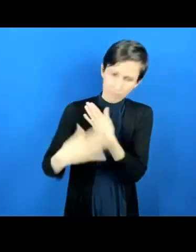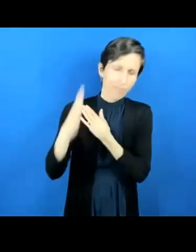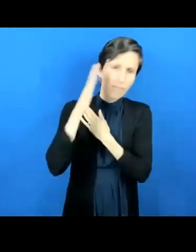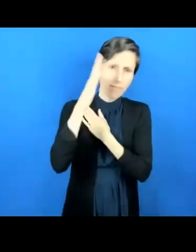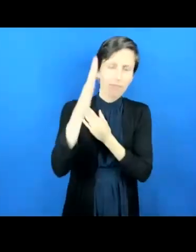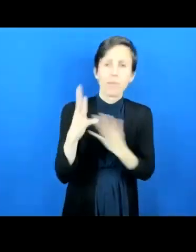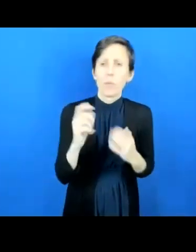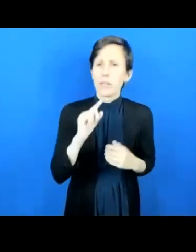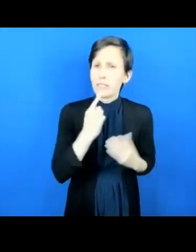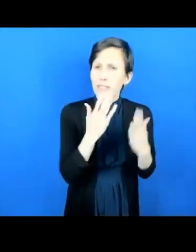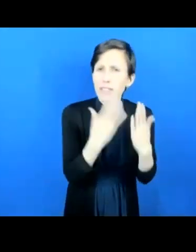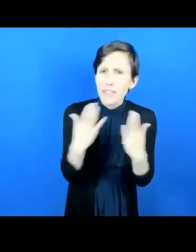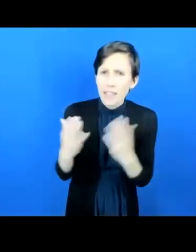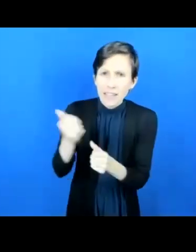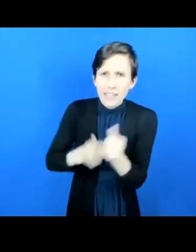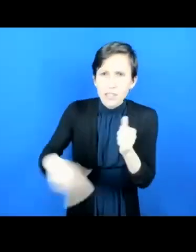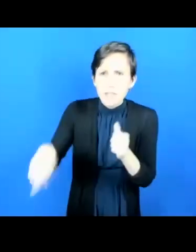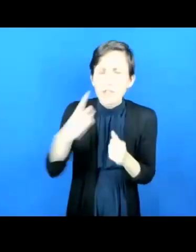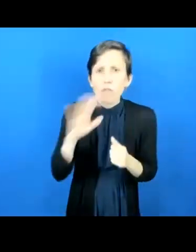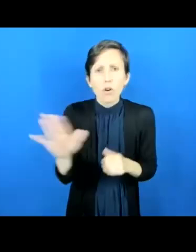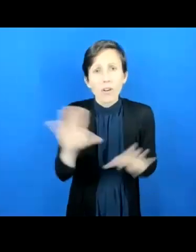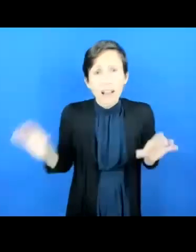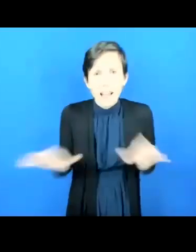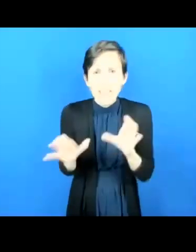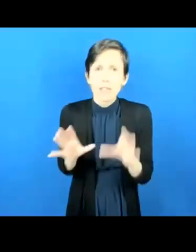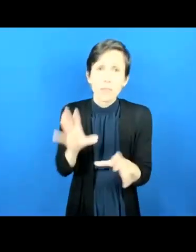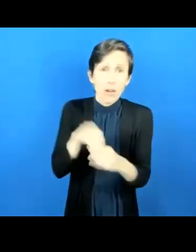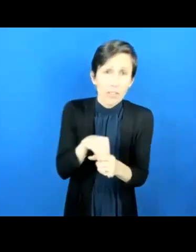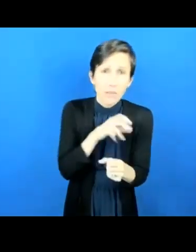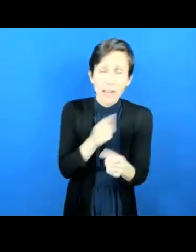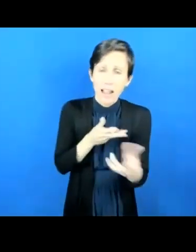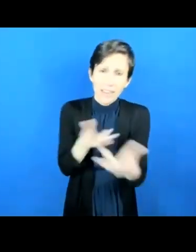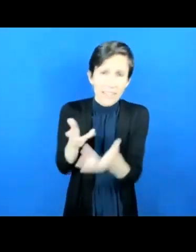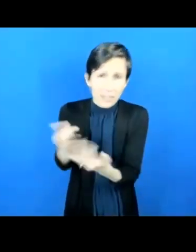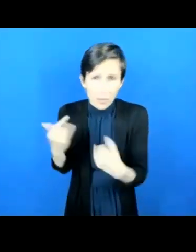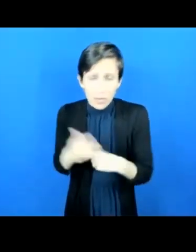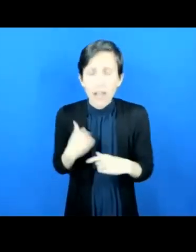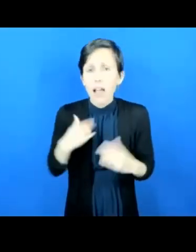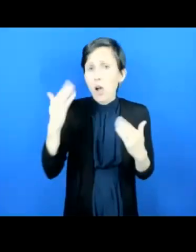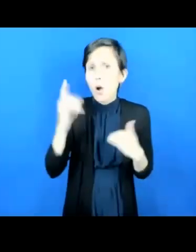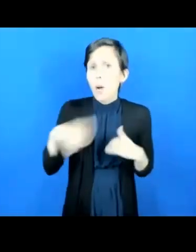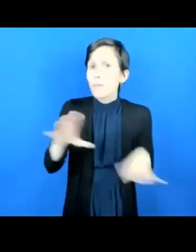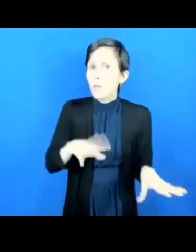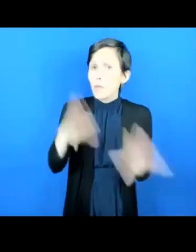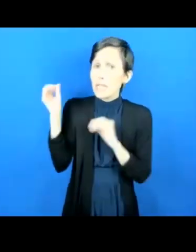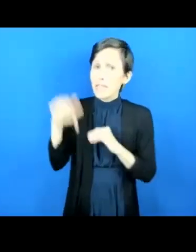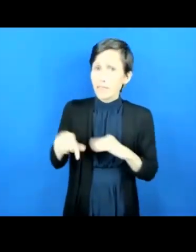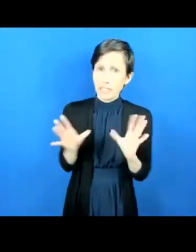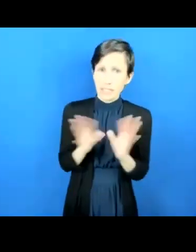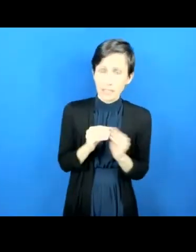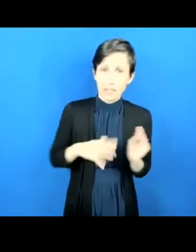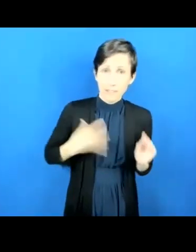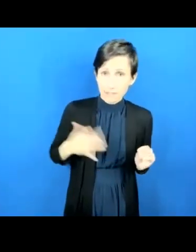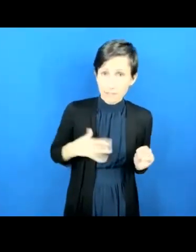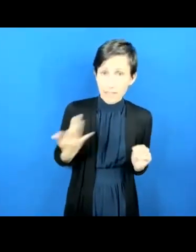for your active participation and engagement today. I hope you leave this session feeling energized